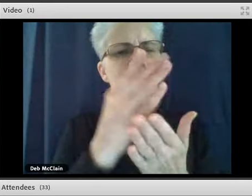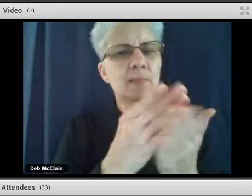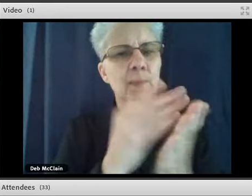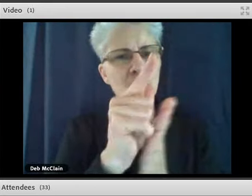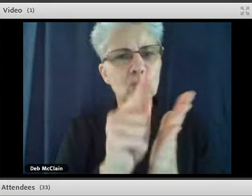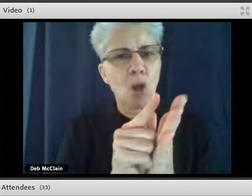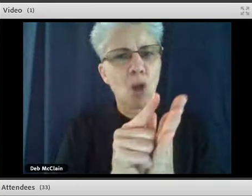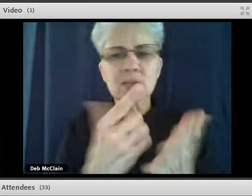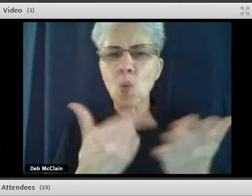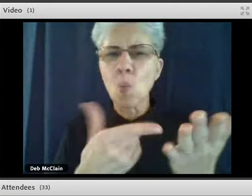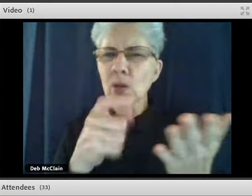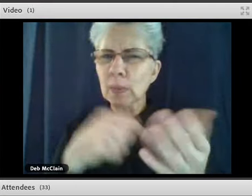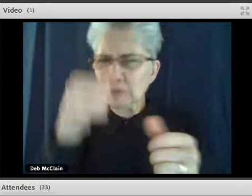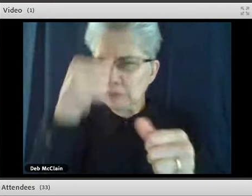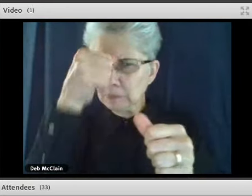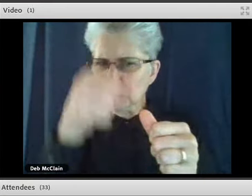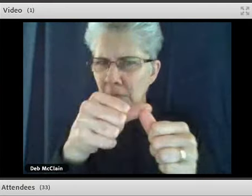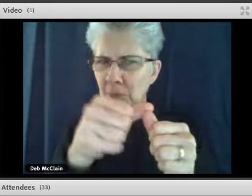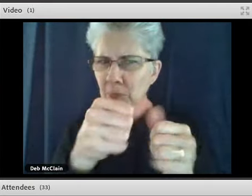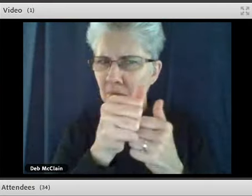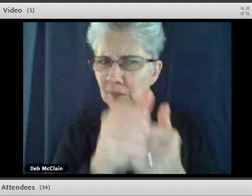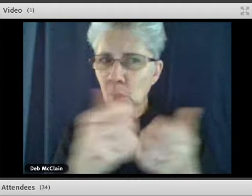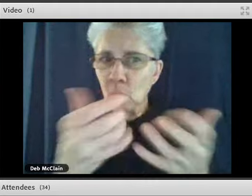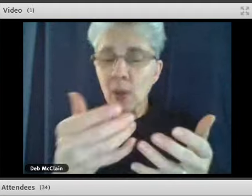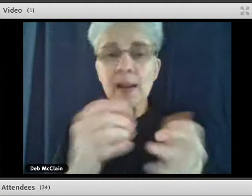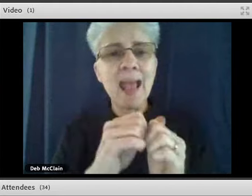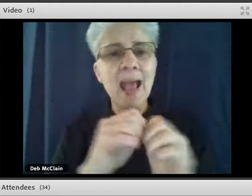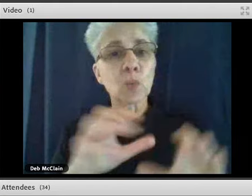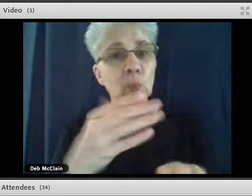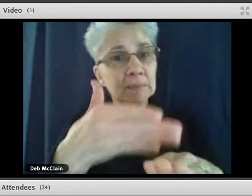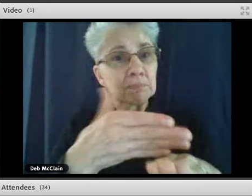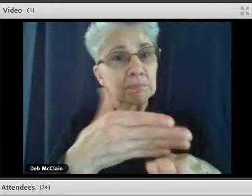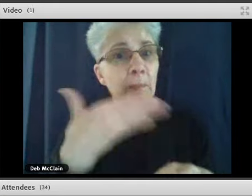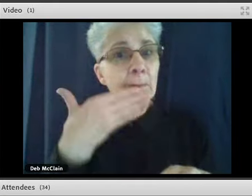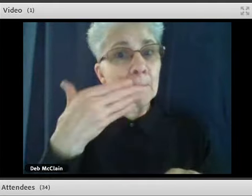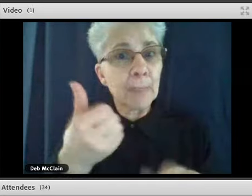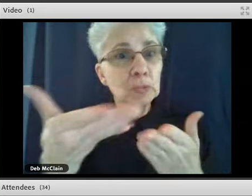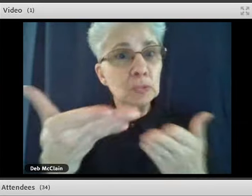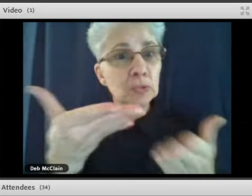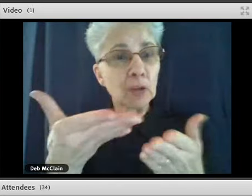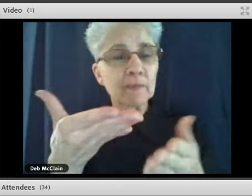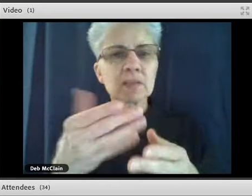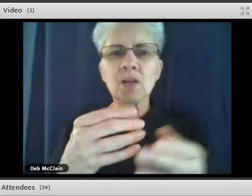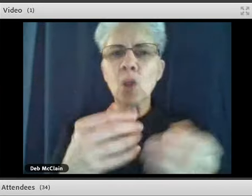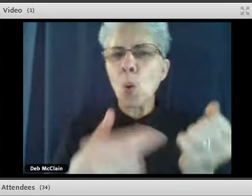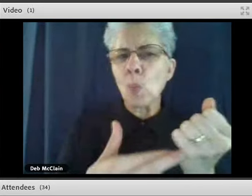What do we need to keep in mind? How can we do this better? What are some resources that can help people?